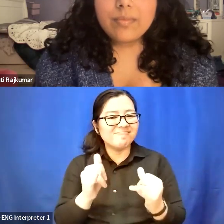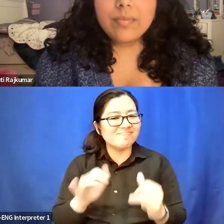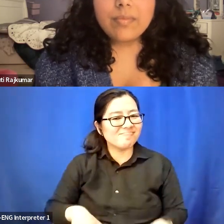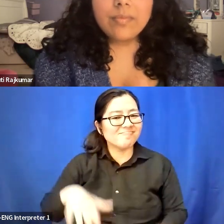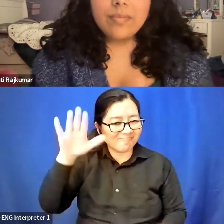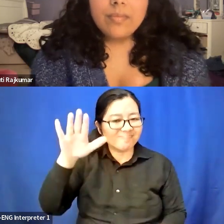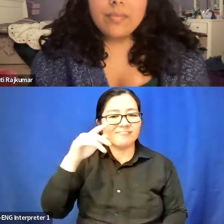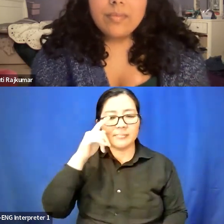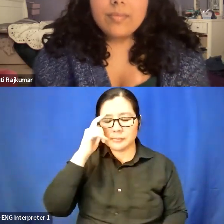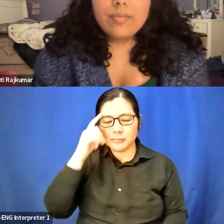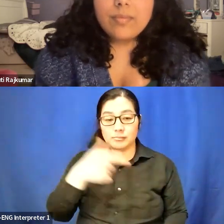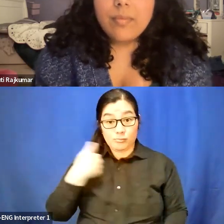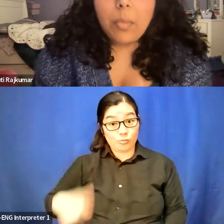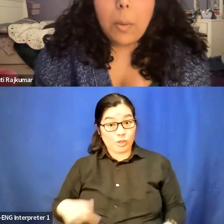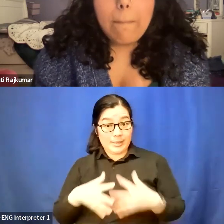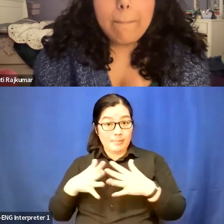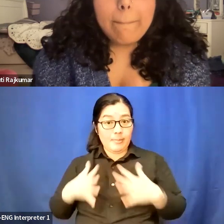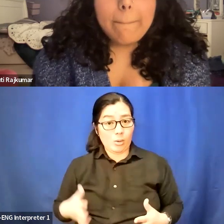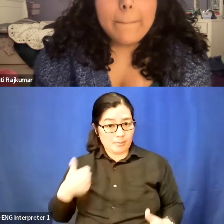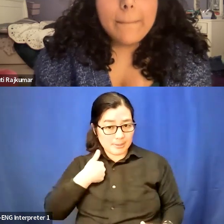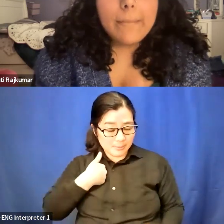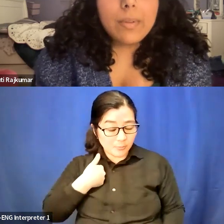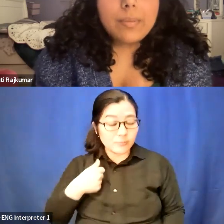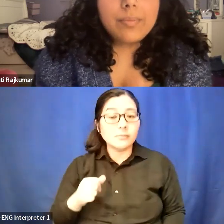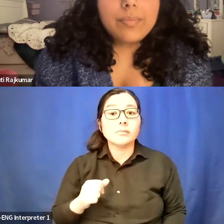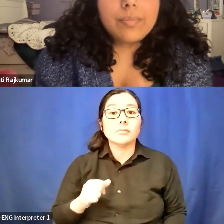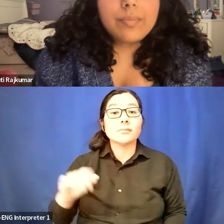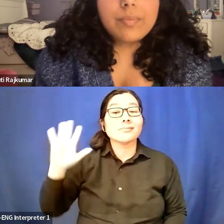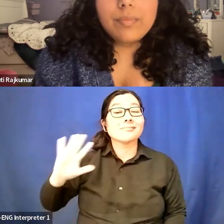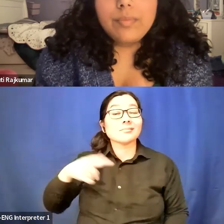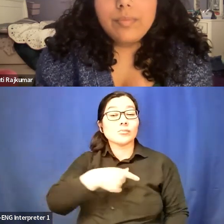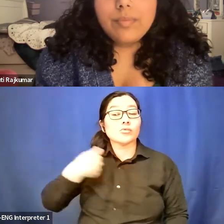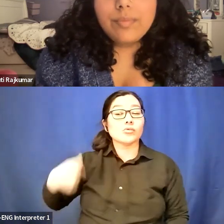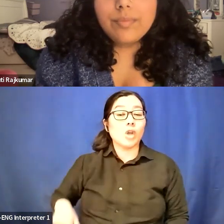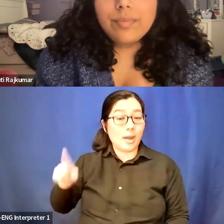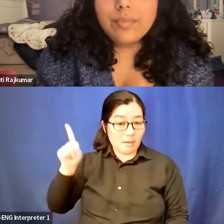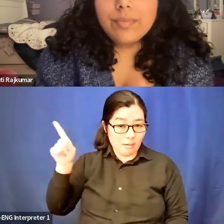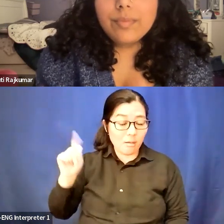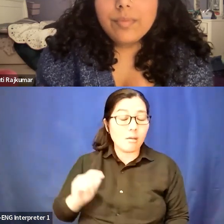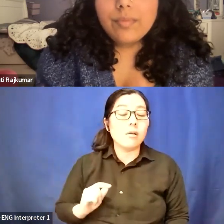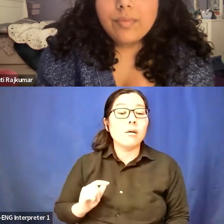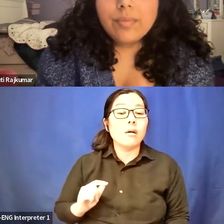So I'm Chinese American, and you know, back in China, disabled people don't really